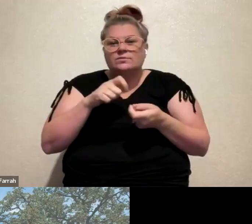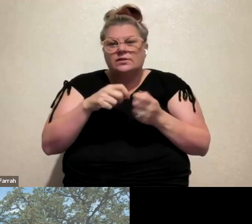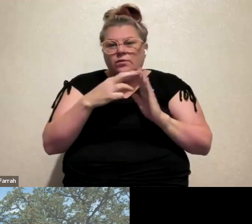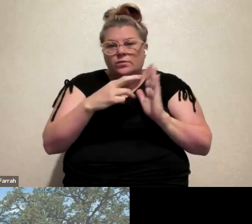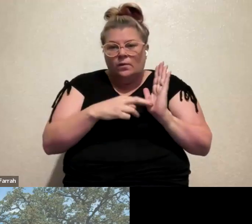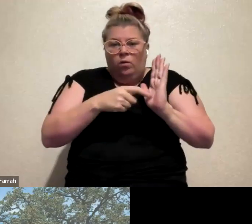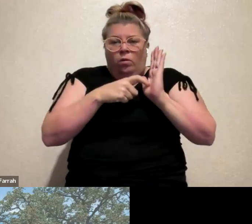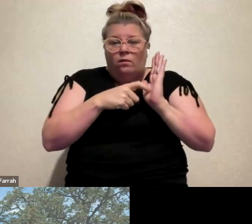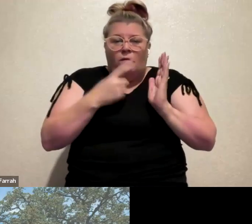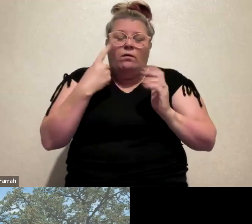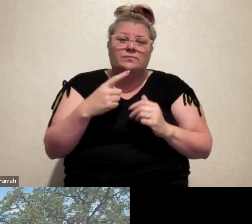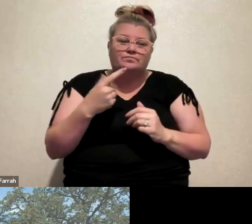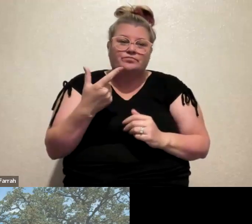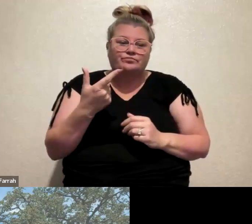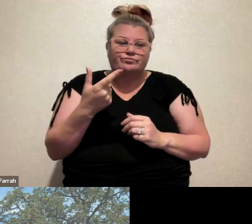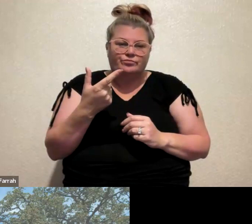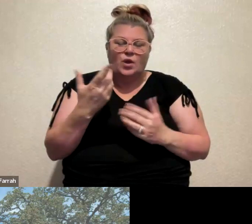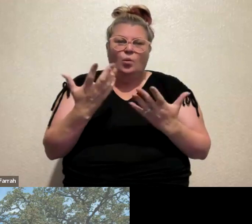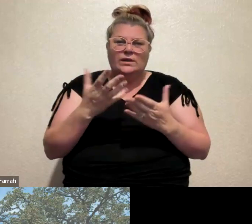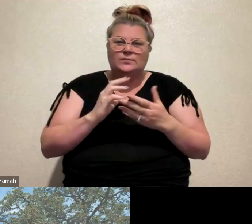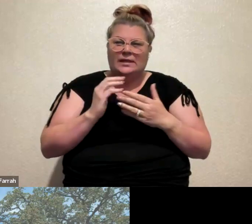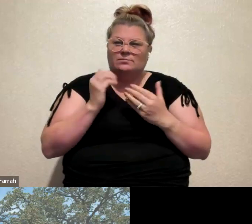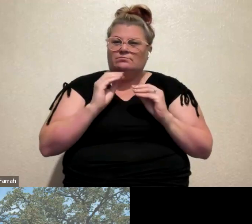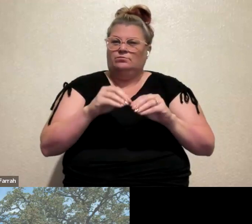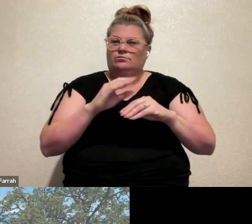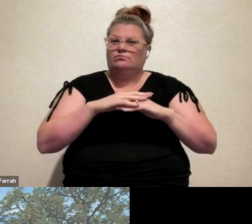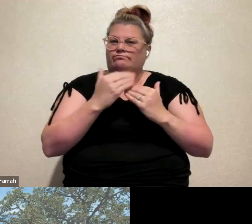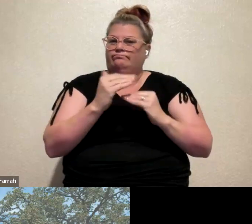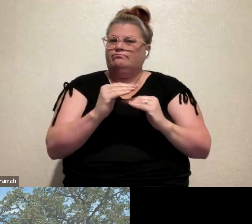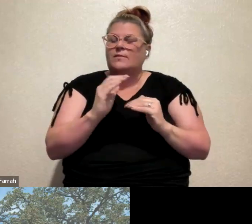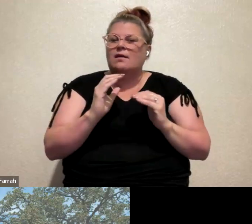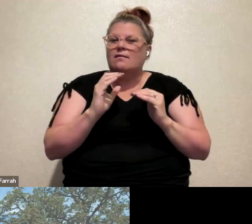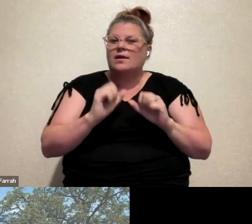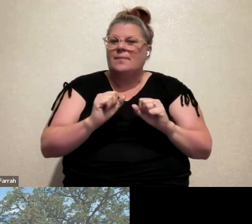guardrails that are placed on that Capacity Grant funding but it definitely allows the